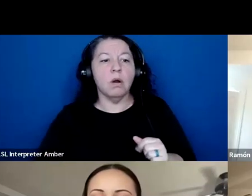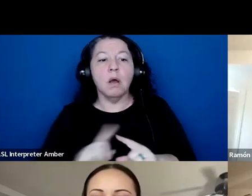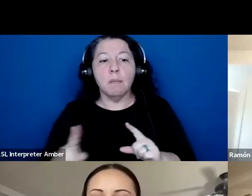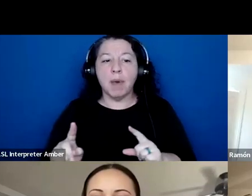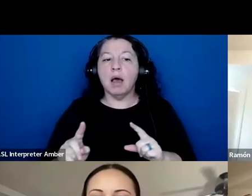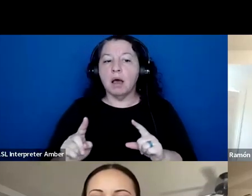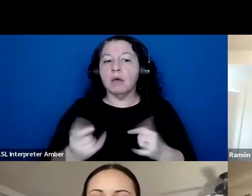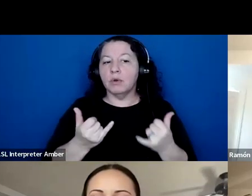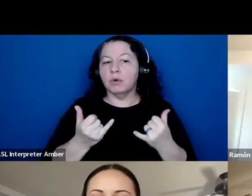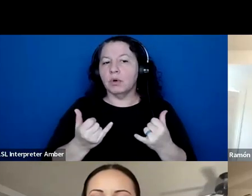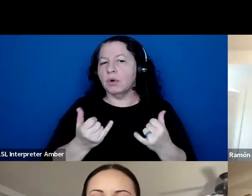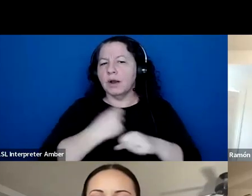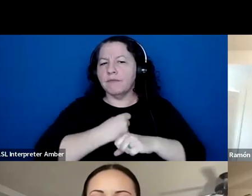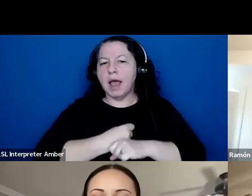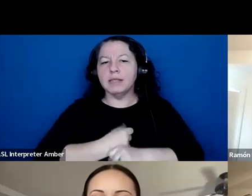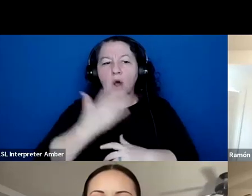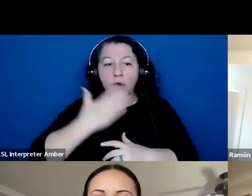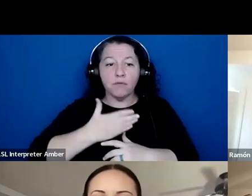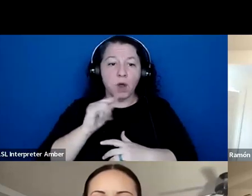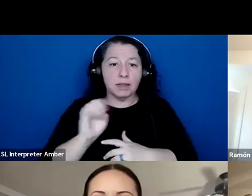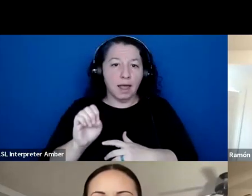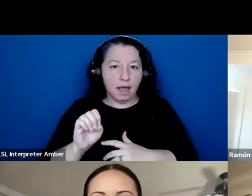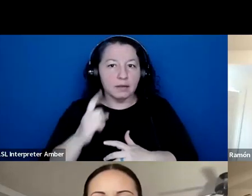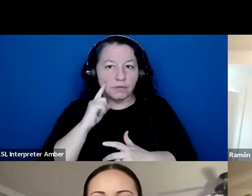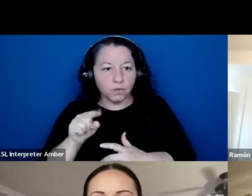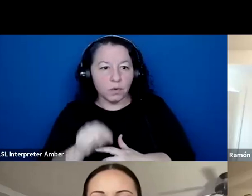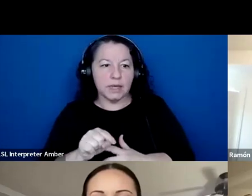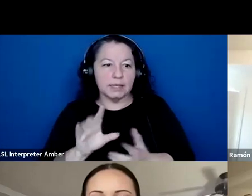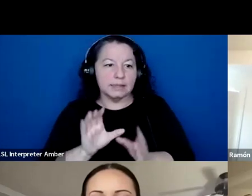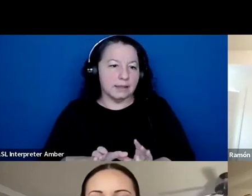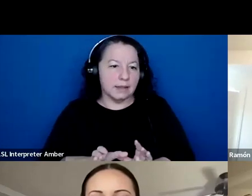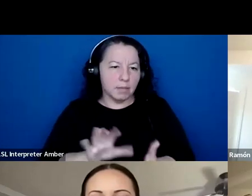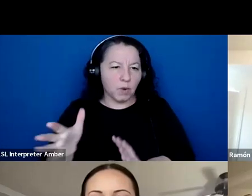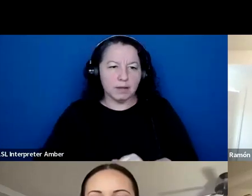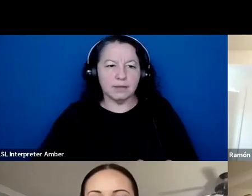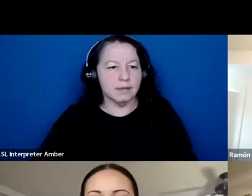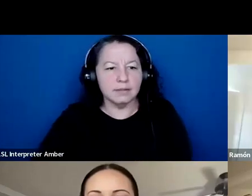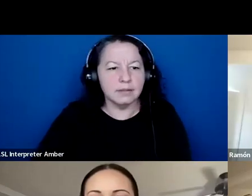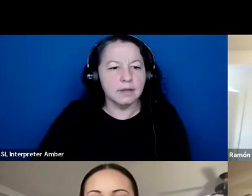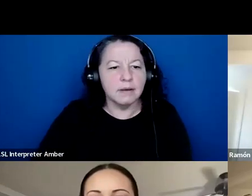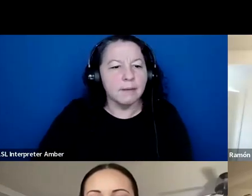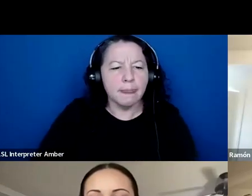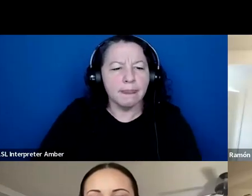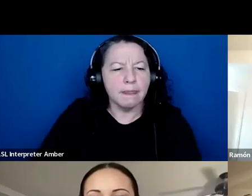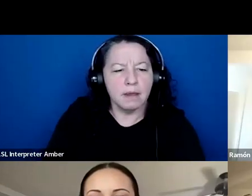fights on the frontlines of the climate crisis and colonialism. So I guess I just sort of broadly want to ask if folks want to